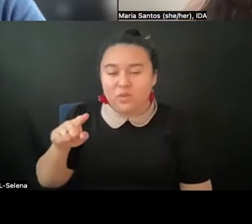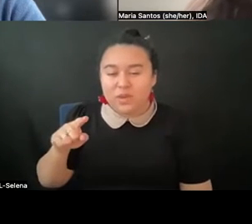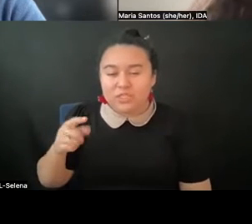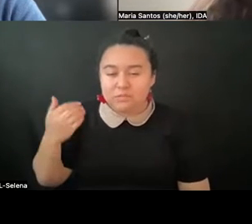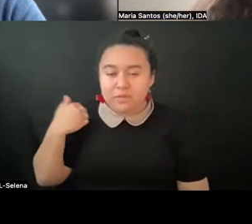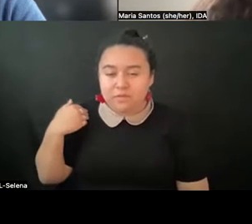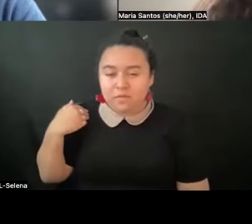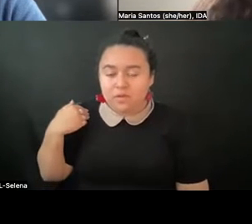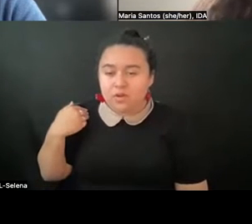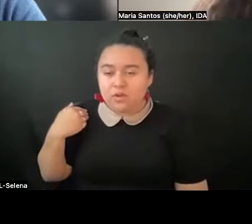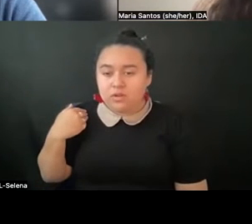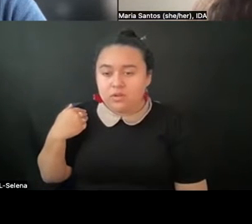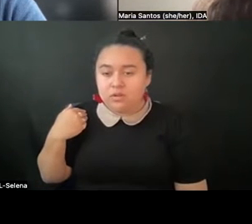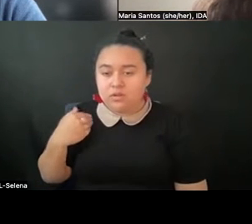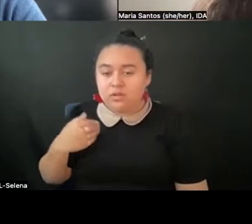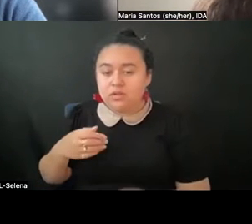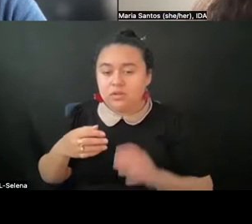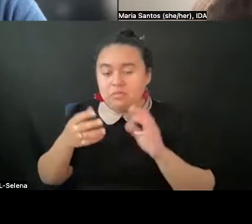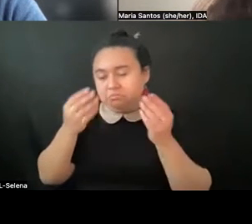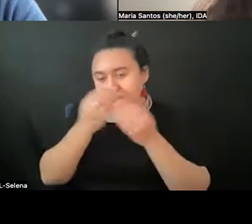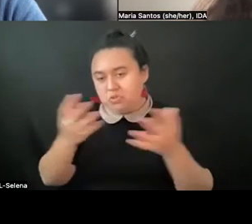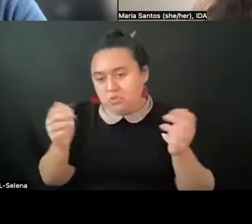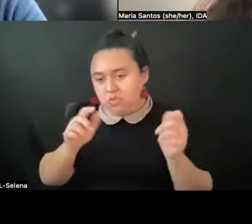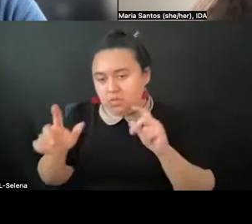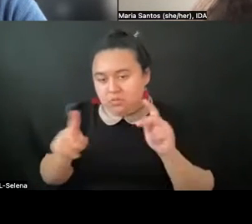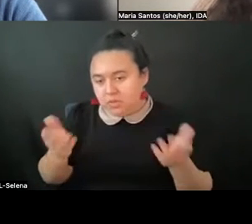I just wanted to say for everyone, you can apply to the fund with more than one project.